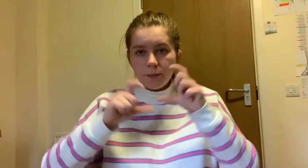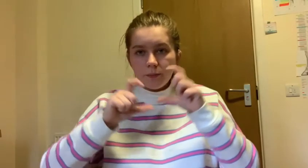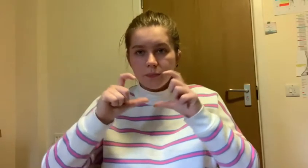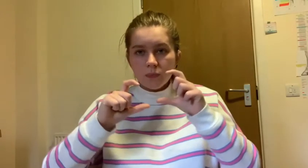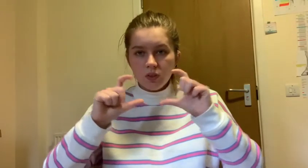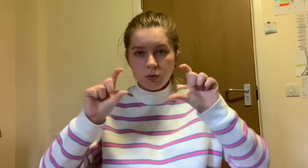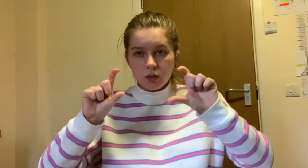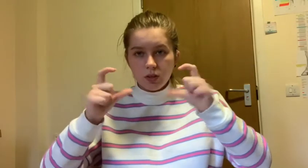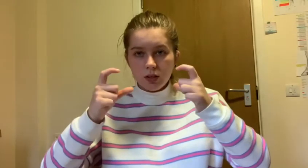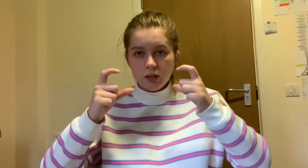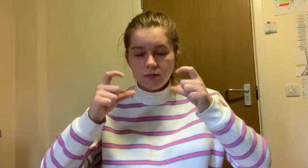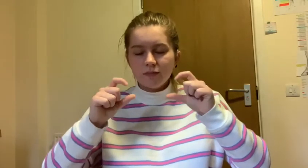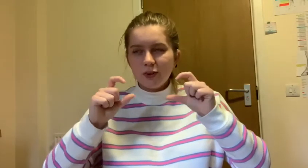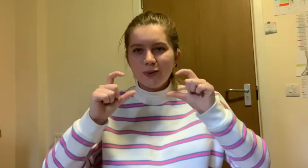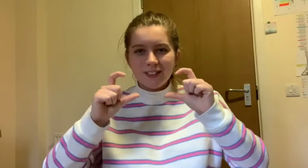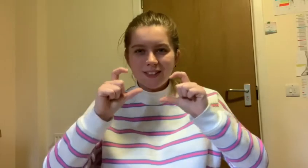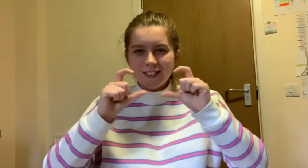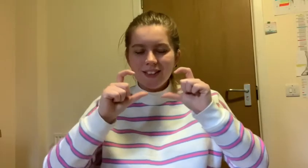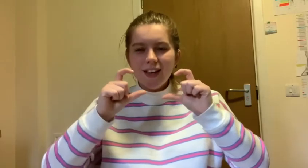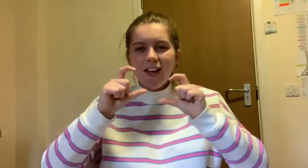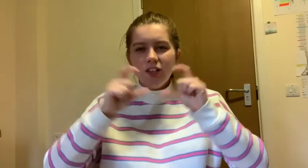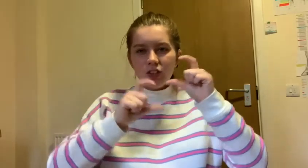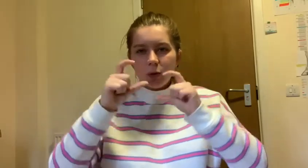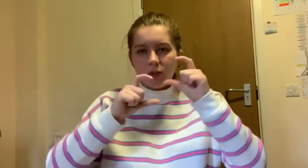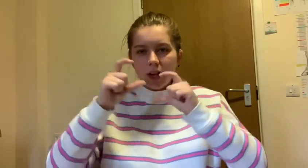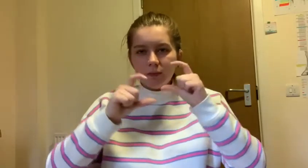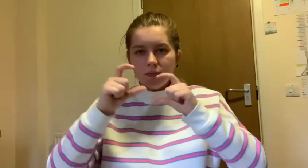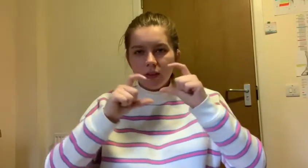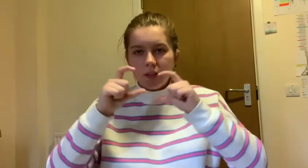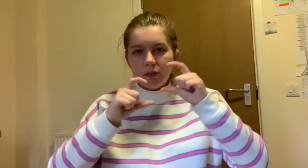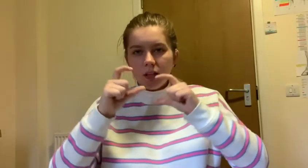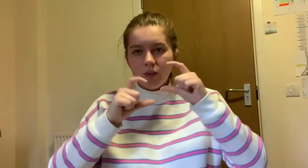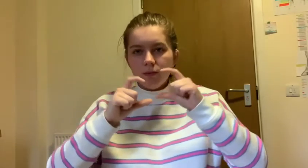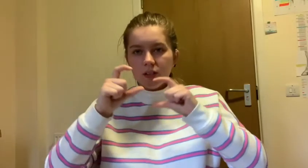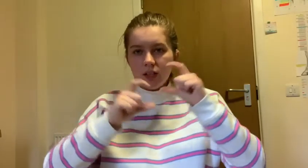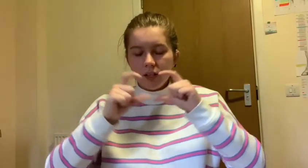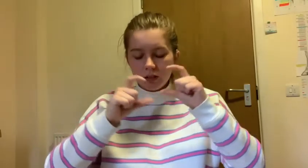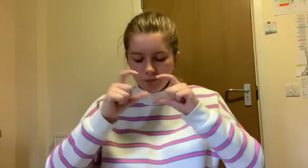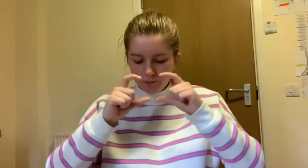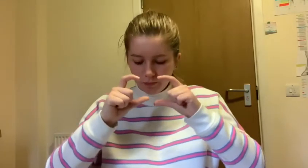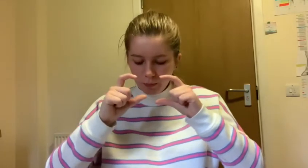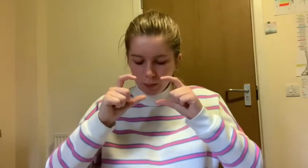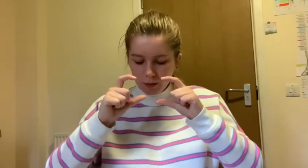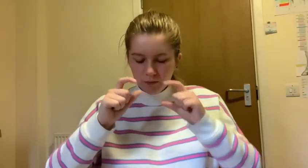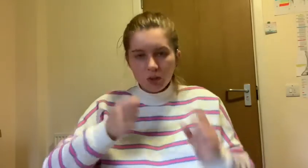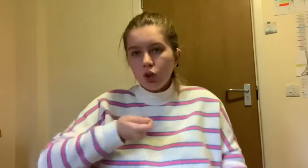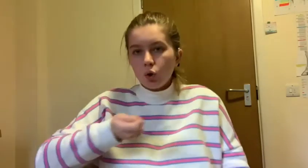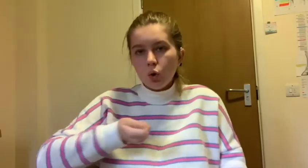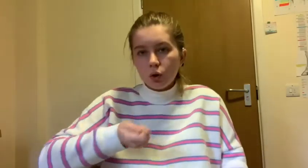Do 2 "c" and shake up and down and keep together, "steaks" "cook"